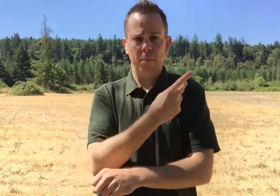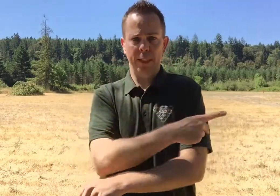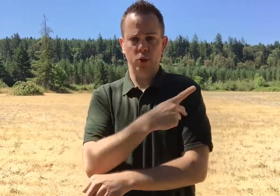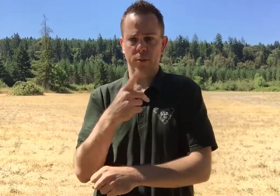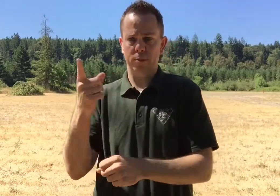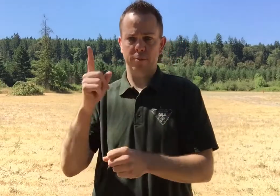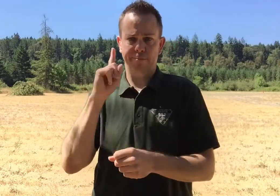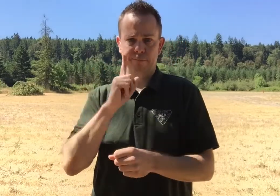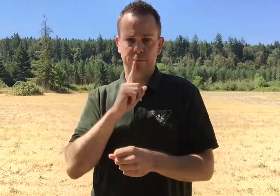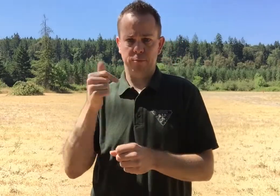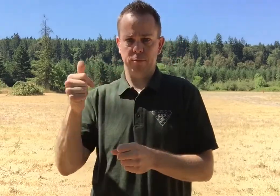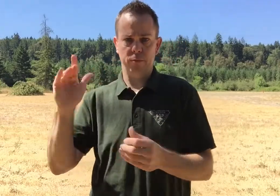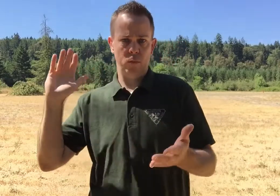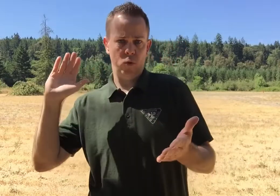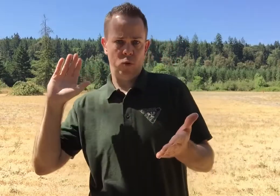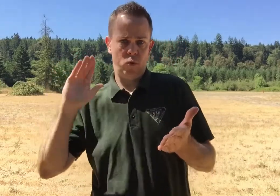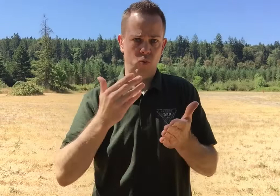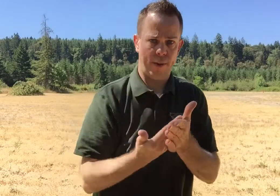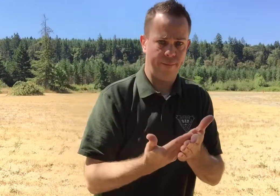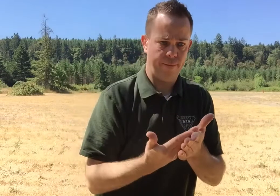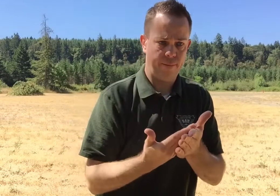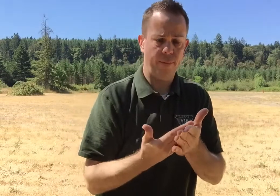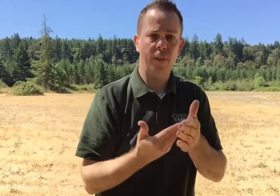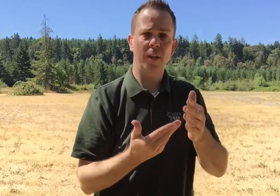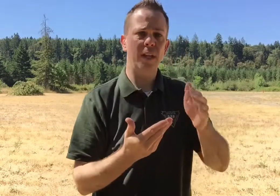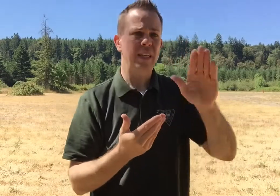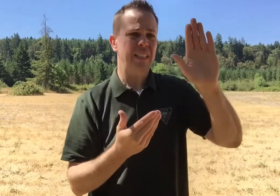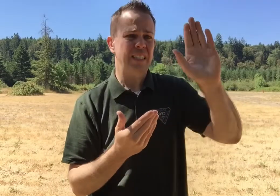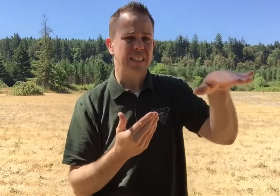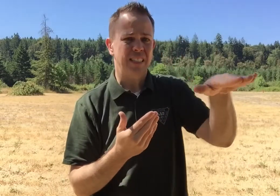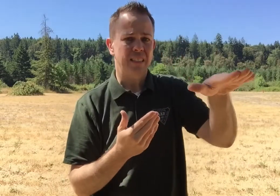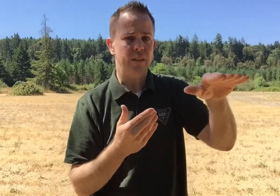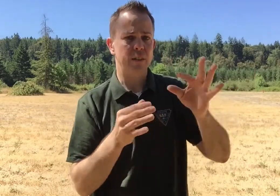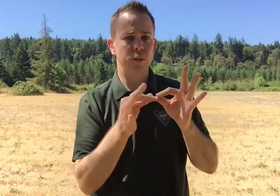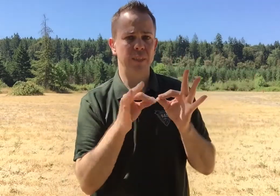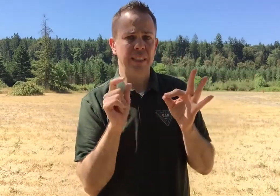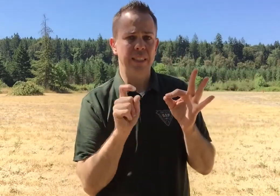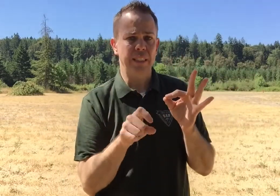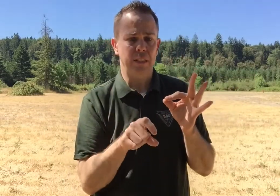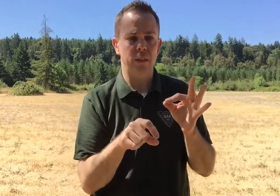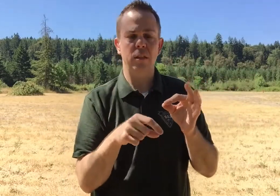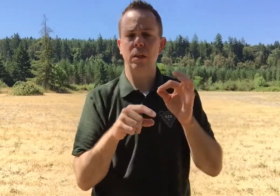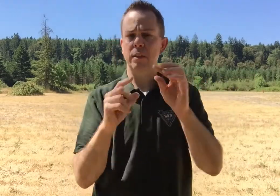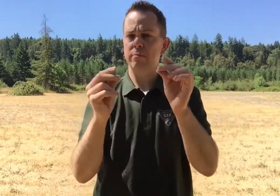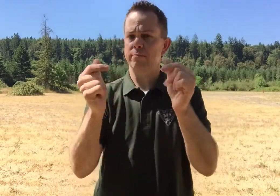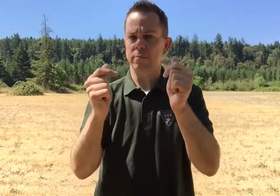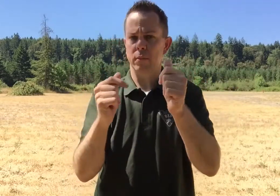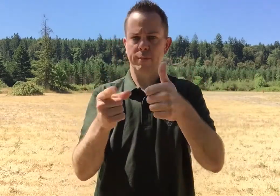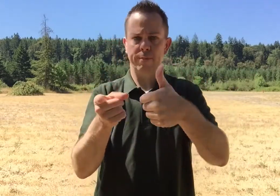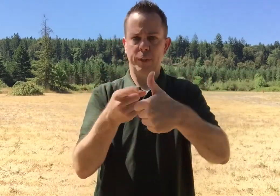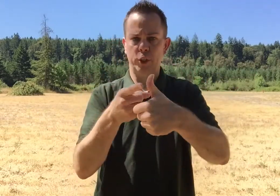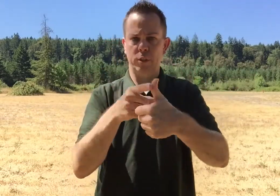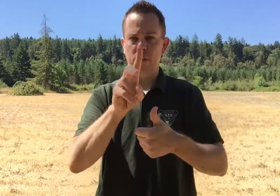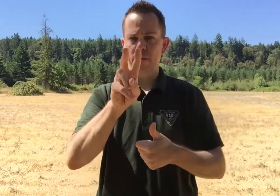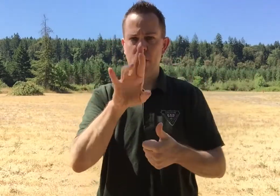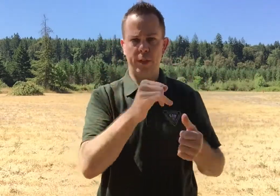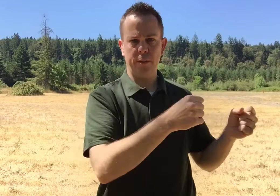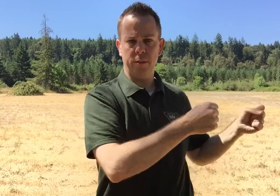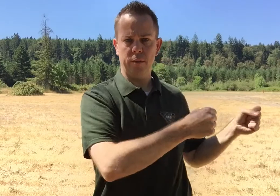to when they are actually receiving interpreting services. It has been decided that VRI will be used